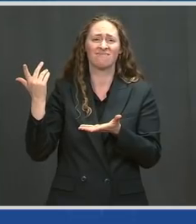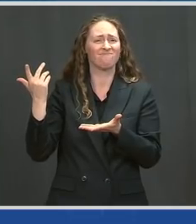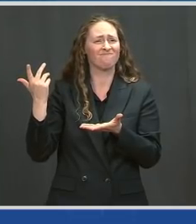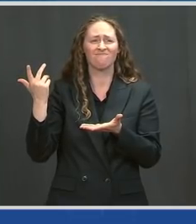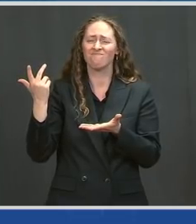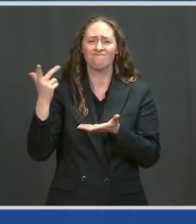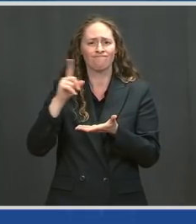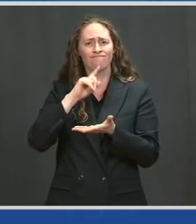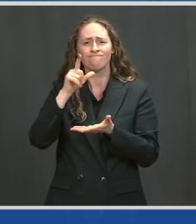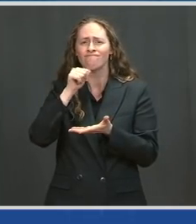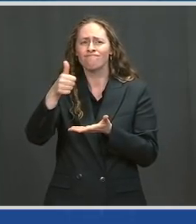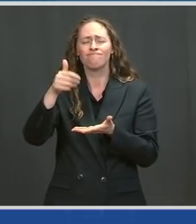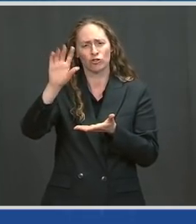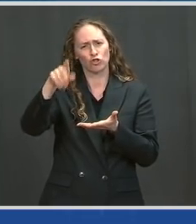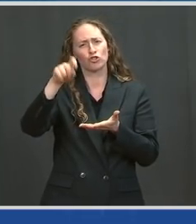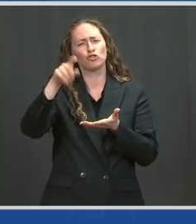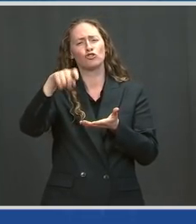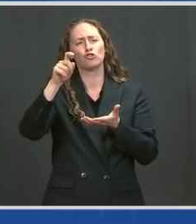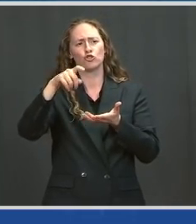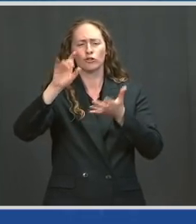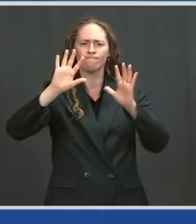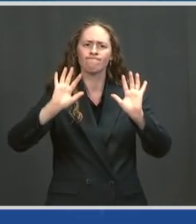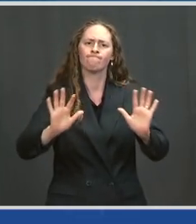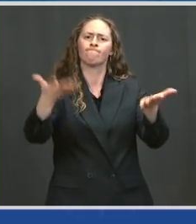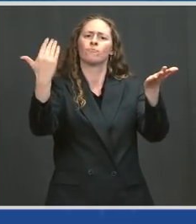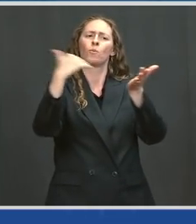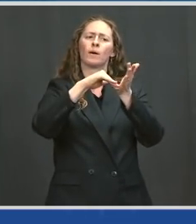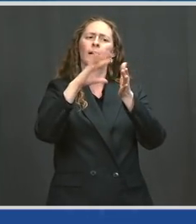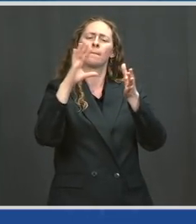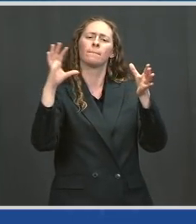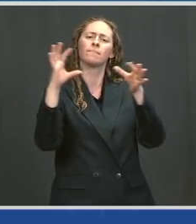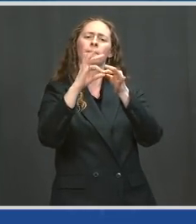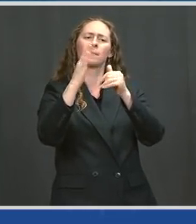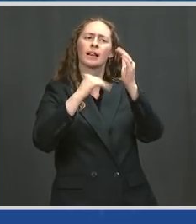We must find the courage to change the things we know we can change.